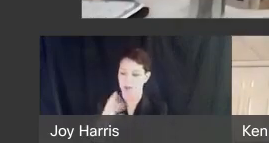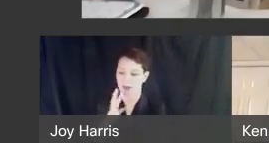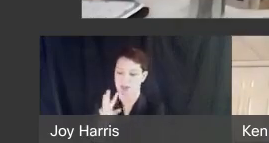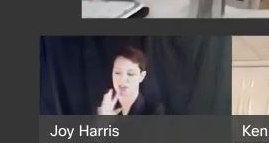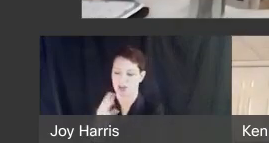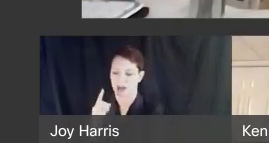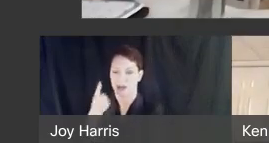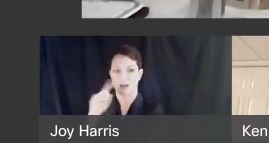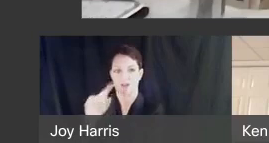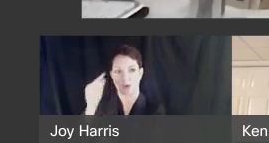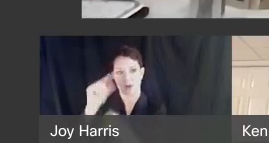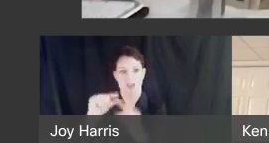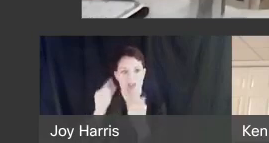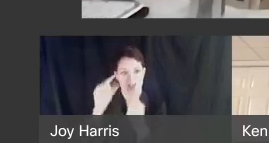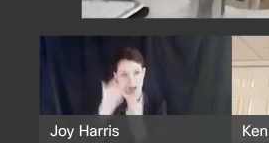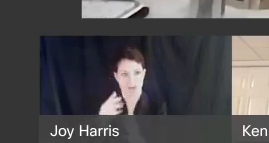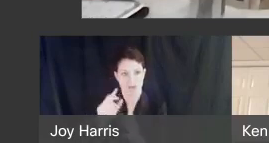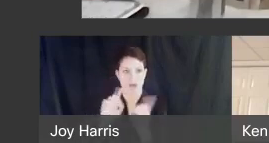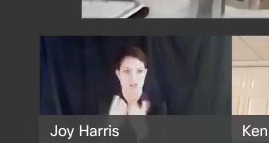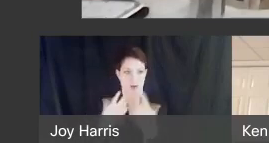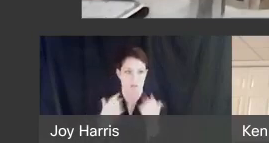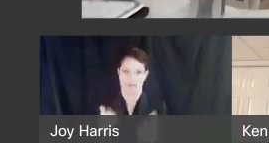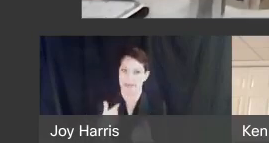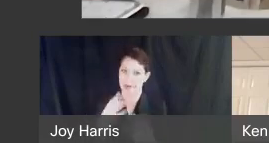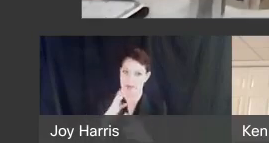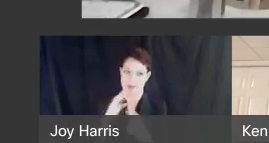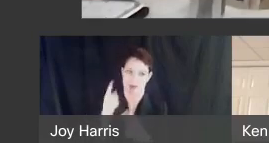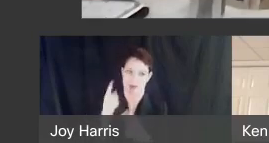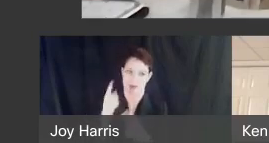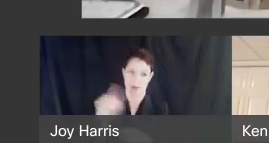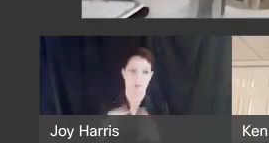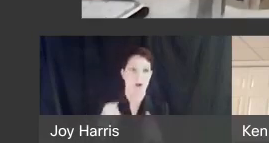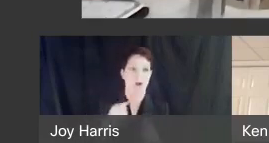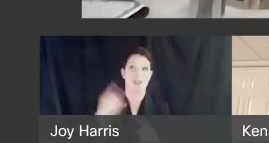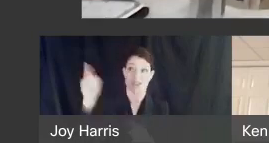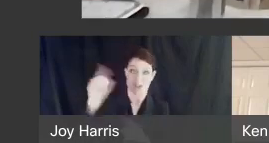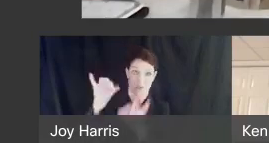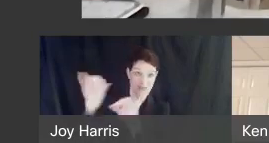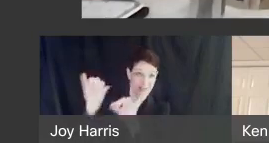of Health, but I think they've been consistent and we've been consistent in focusing on